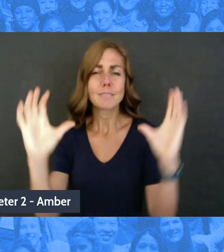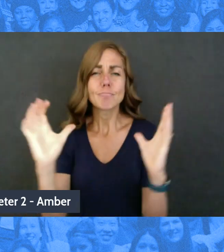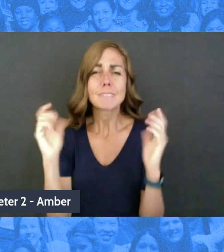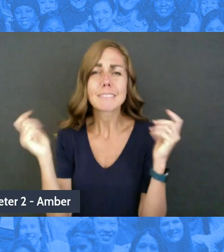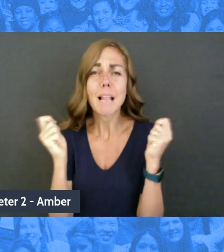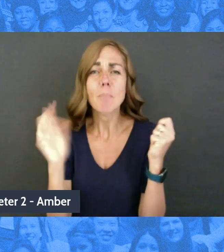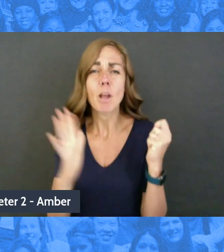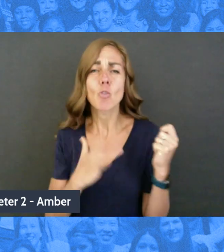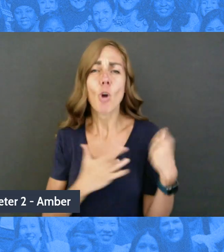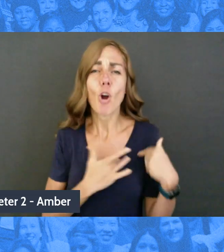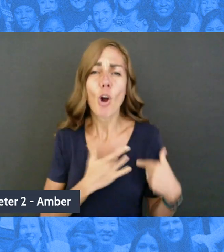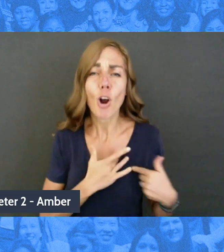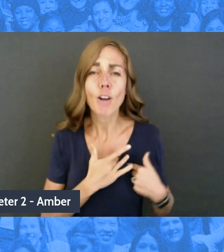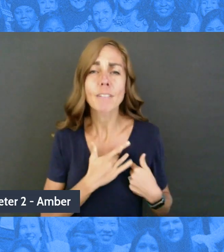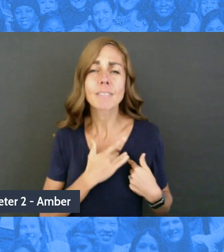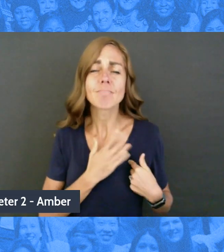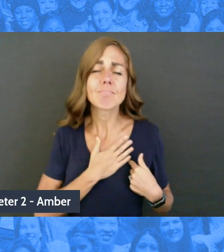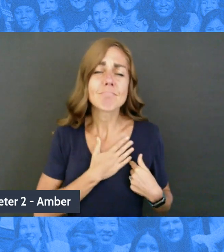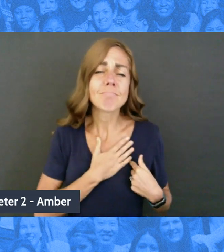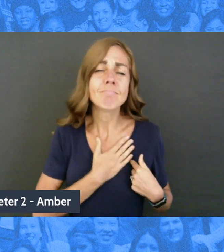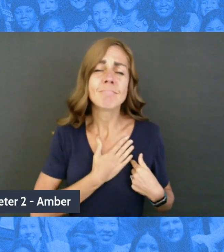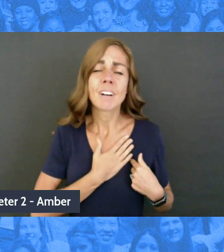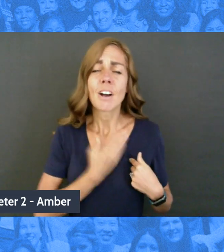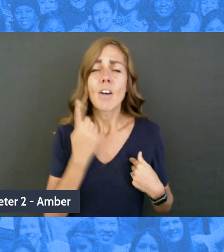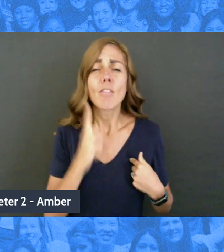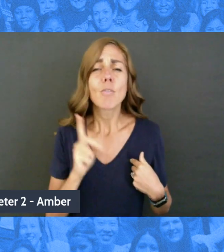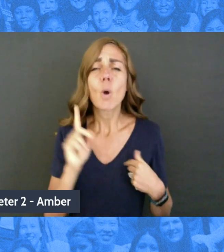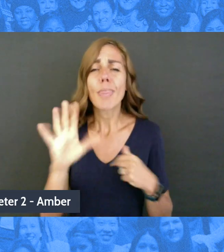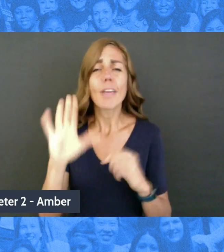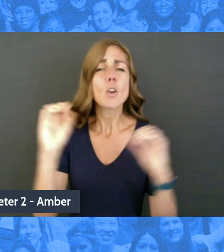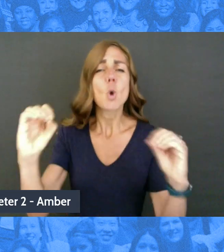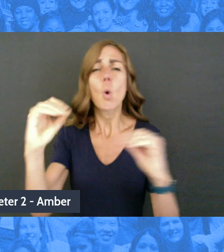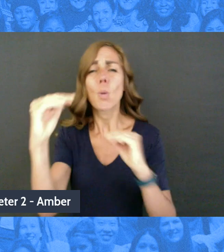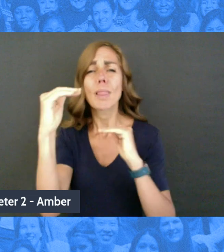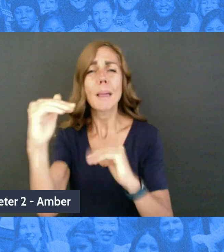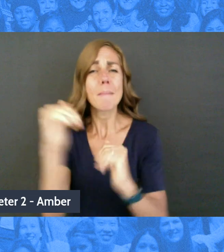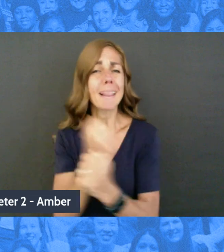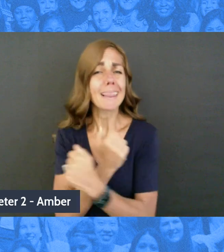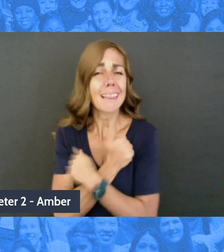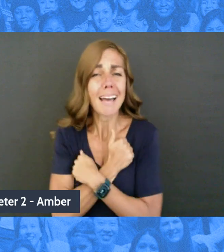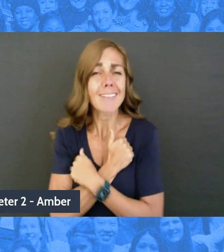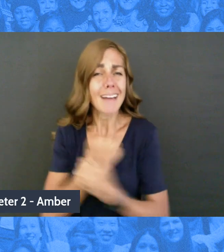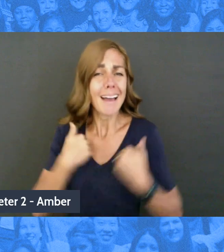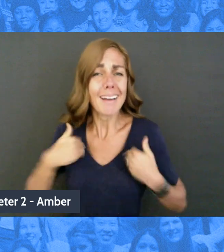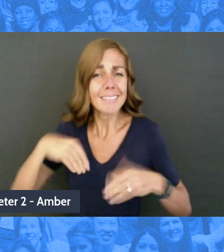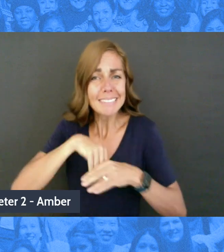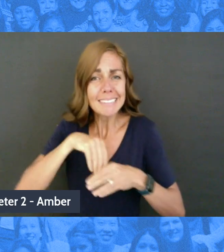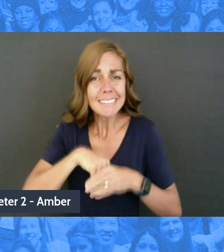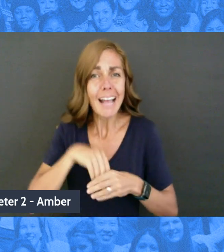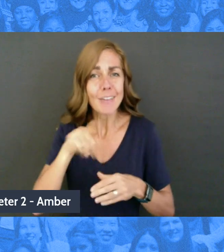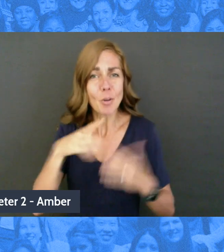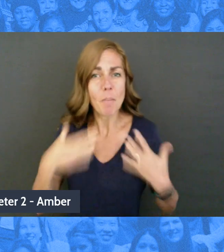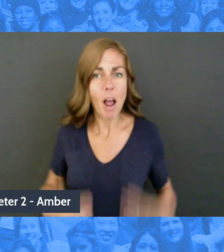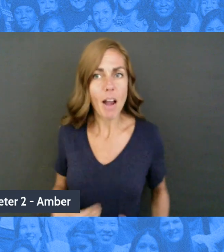for the boundless love that exists within you. Send yourself gratitude. Say thank you.